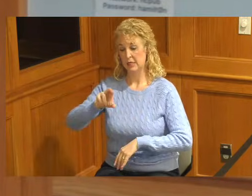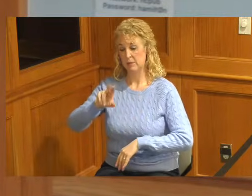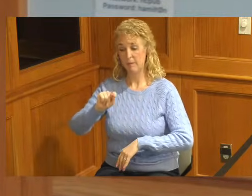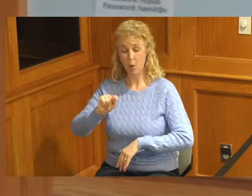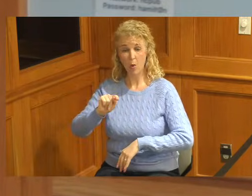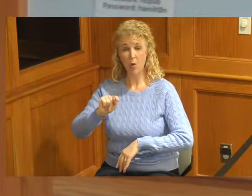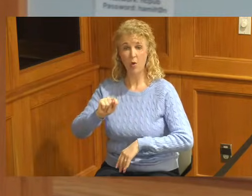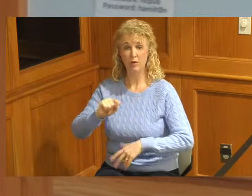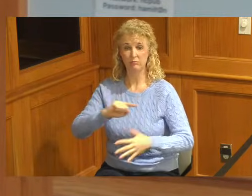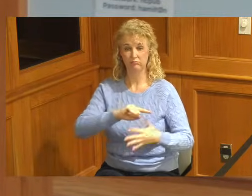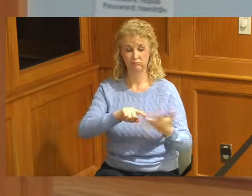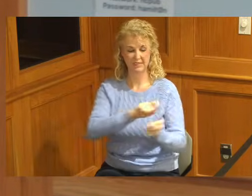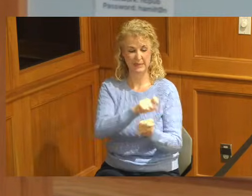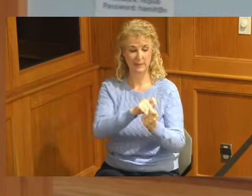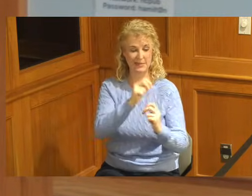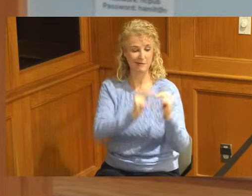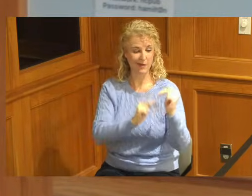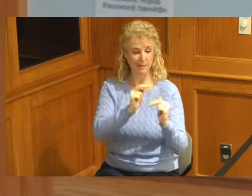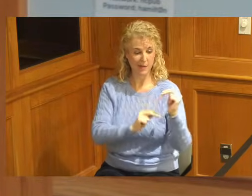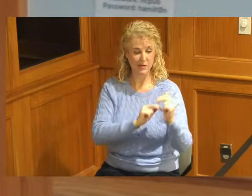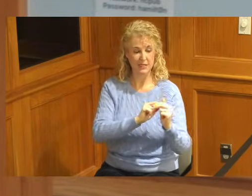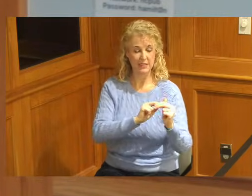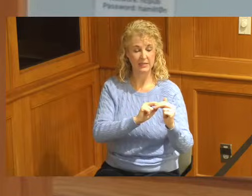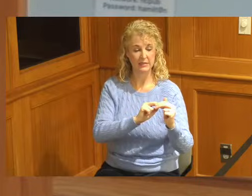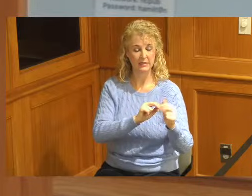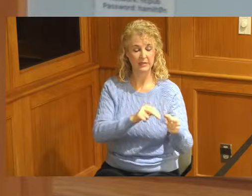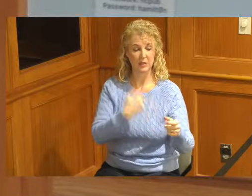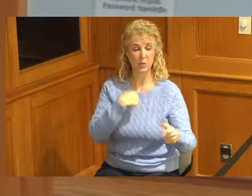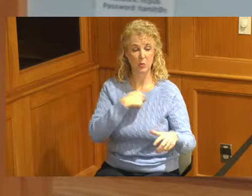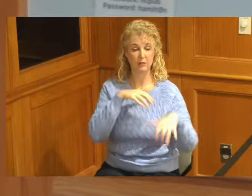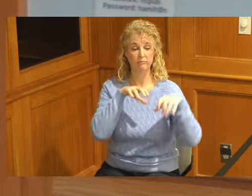these two or three buildings that are in this really important corner and we've decided this